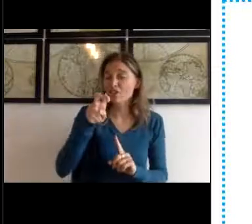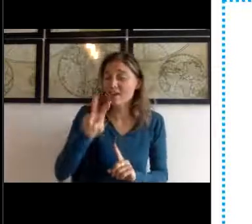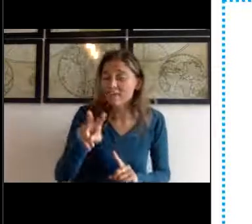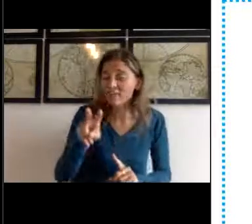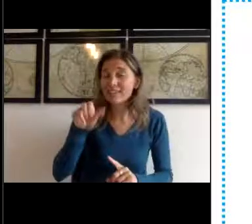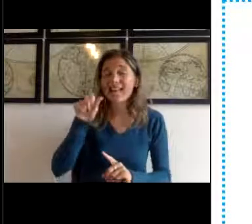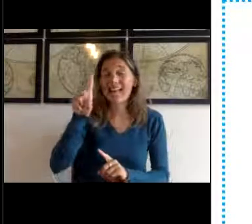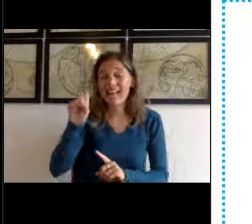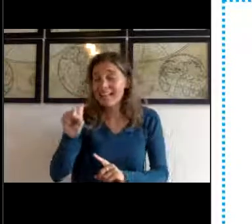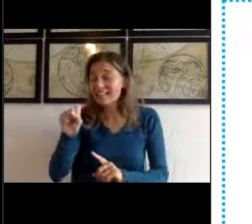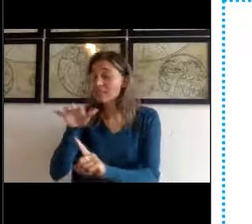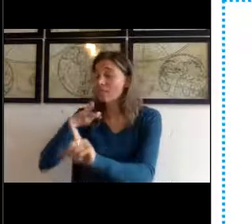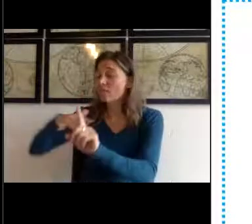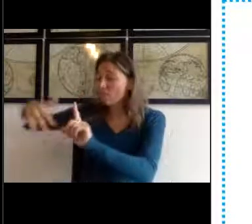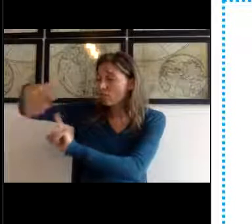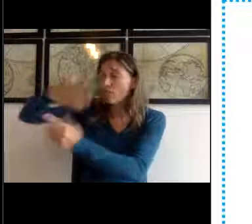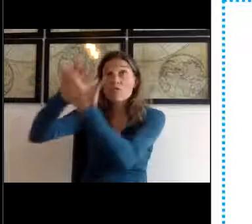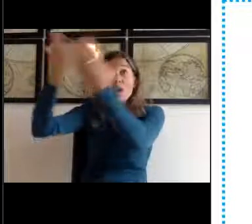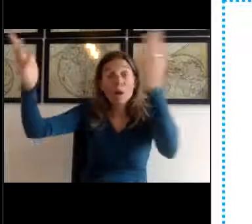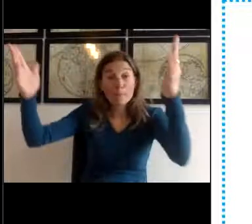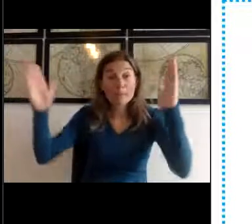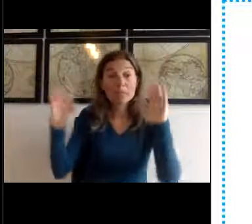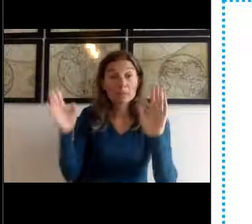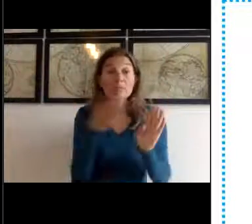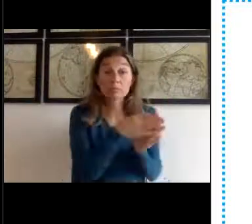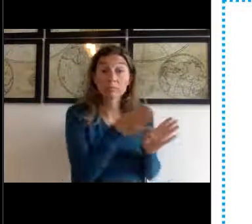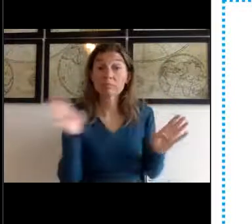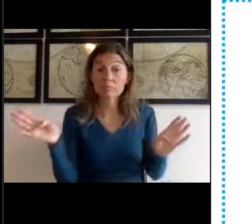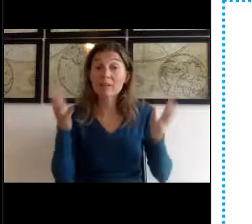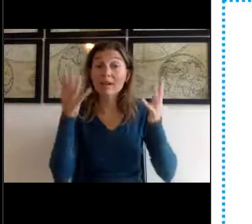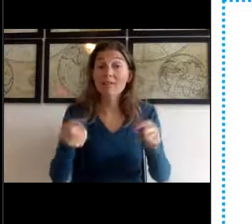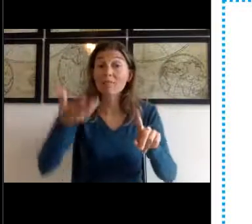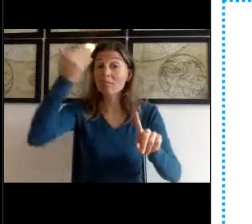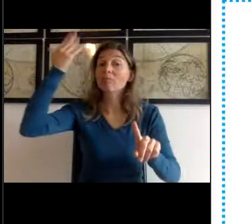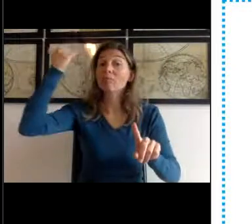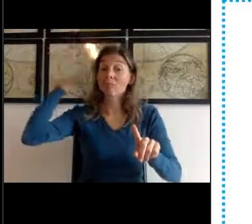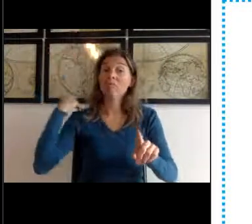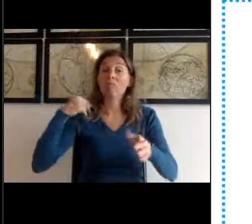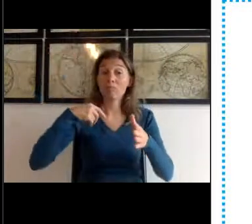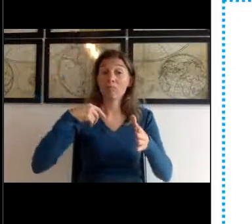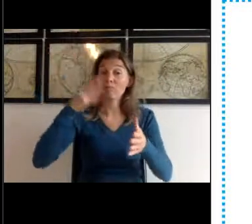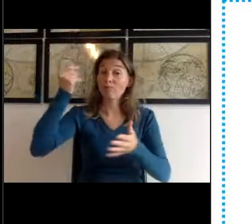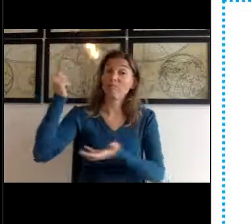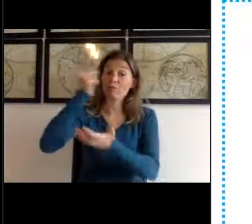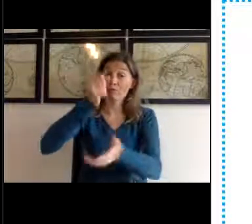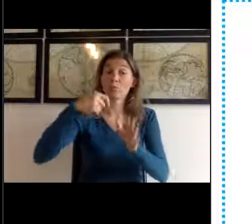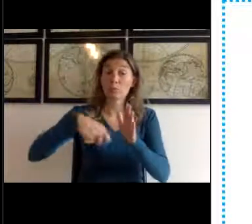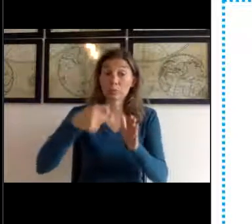Beneficiary subgroups tell us about the numbers of persons living with disabilities, marginalisation factors